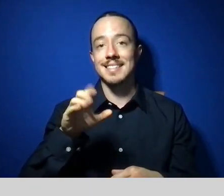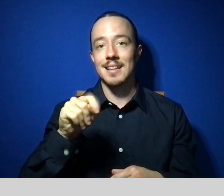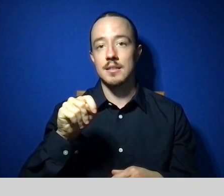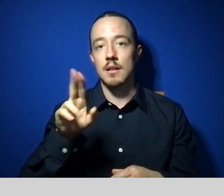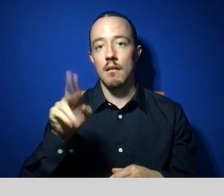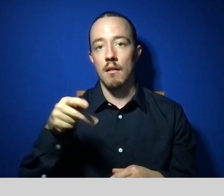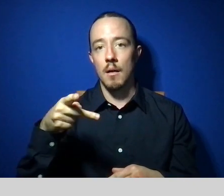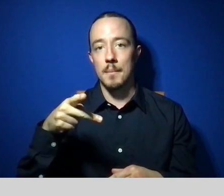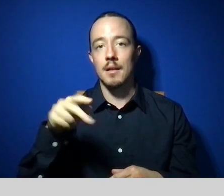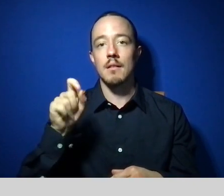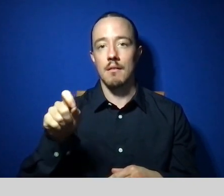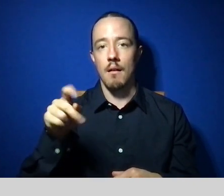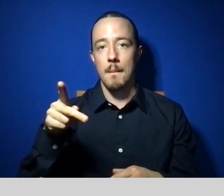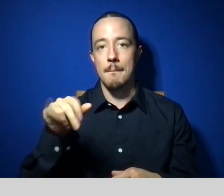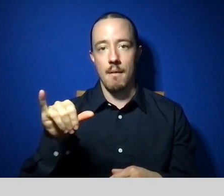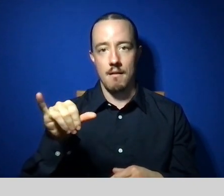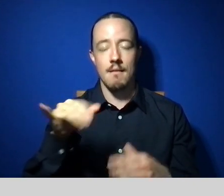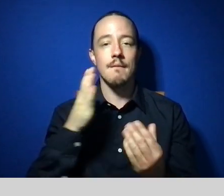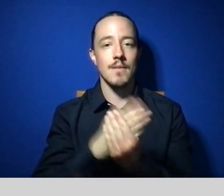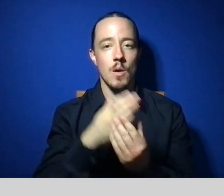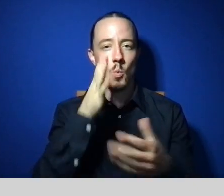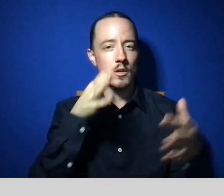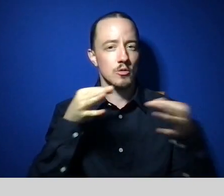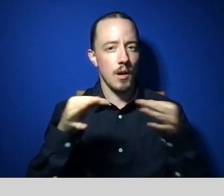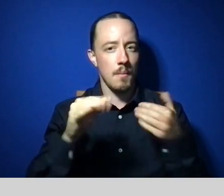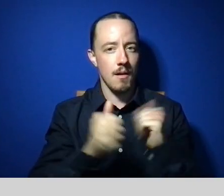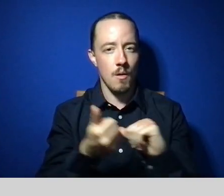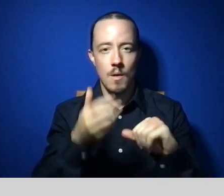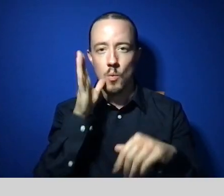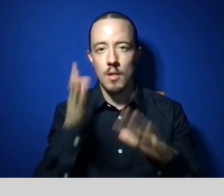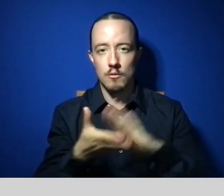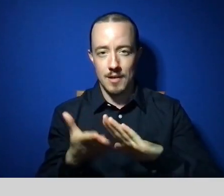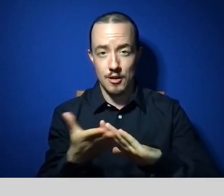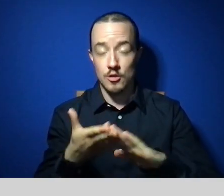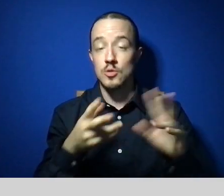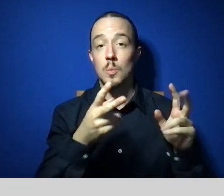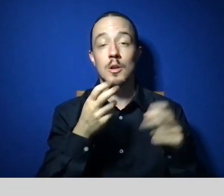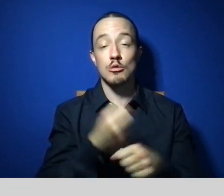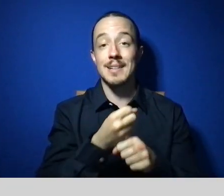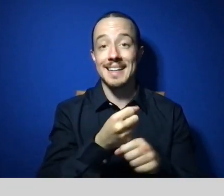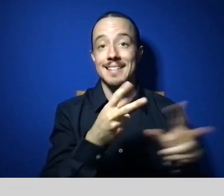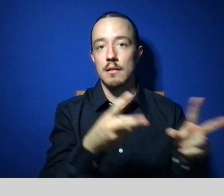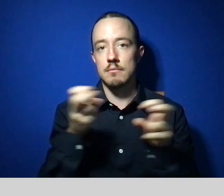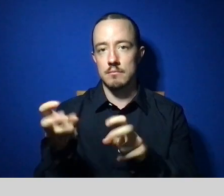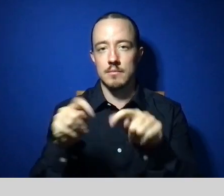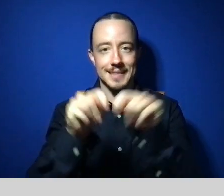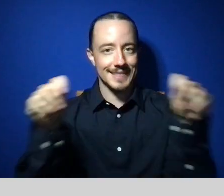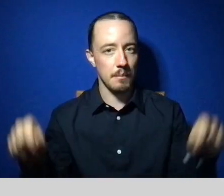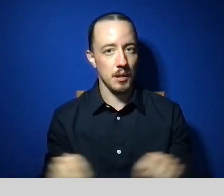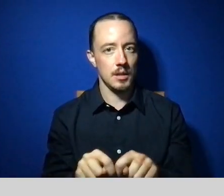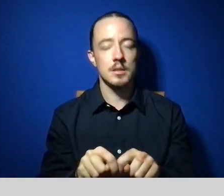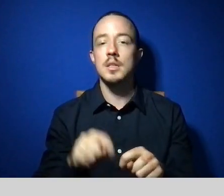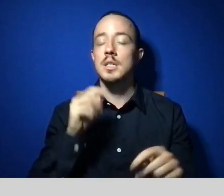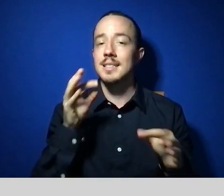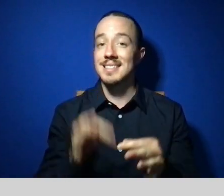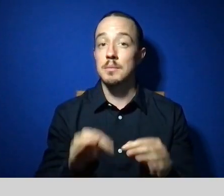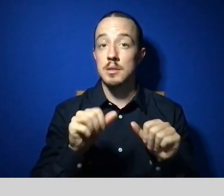So I'm going to create that. And then I'm going to paste in this little template here. This is the simplest possible version of a valid set up .py file.